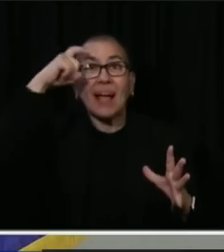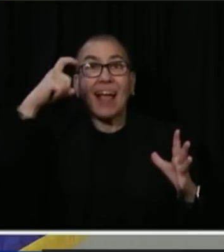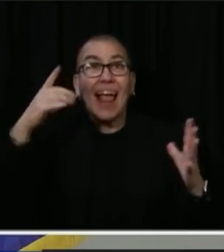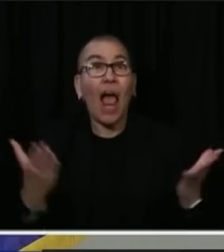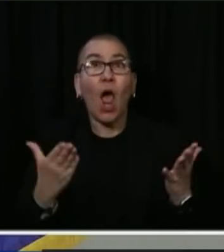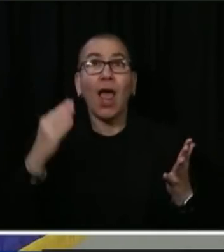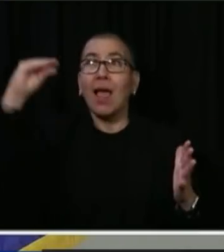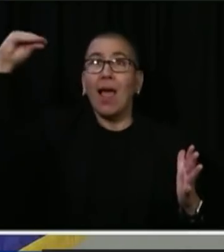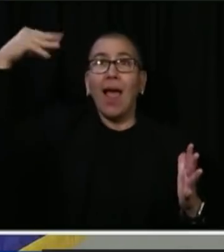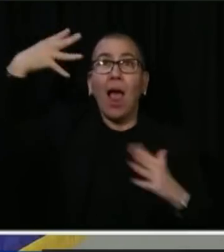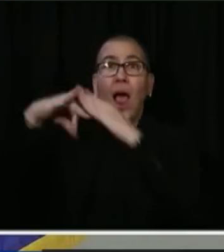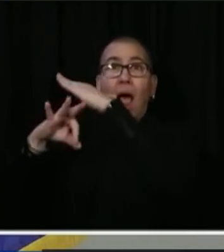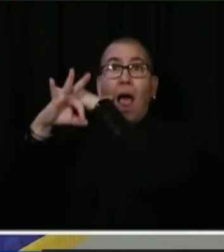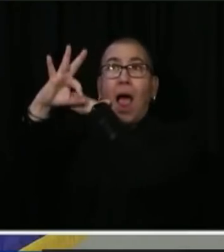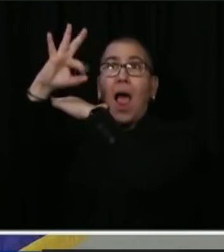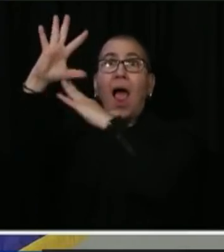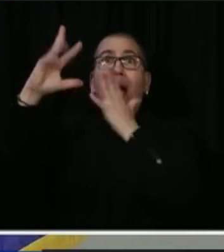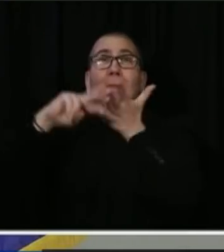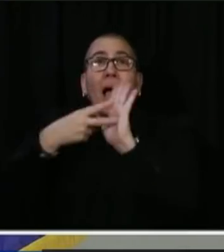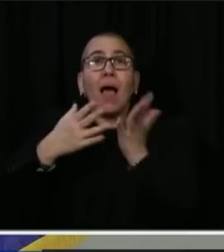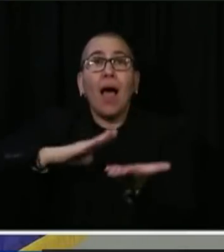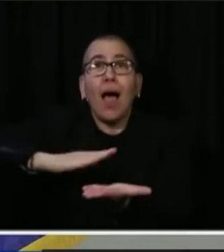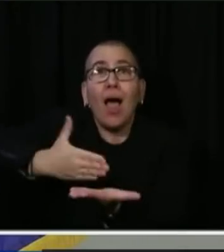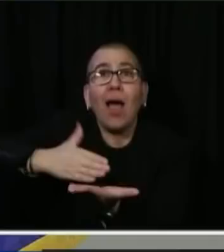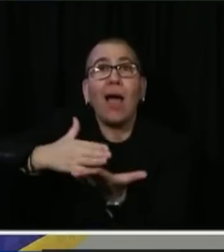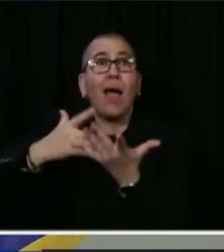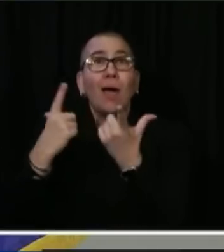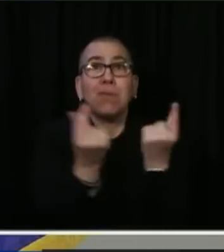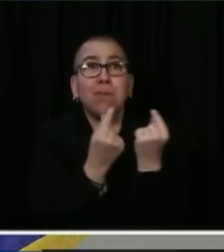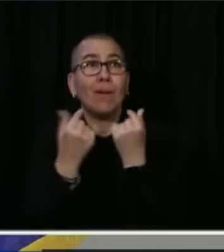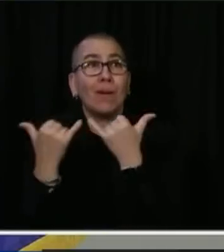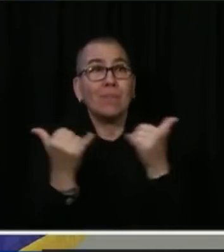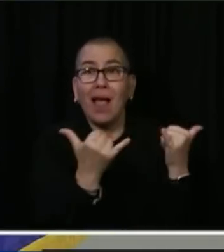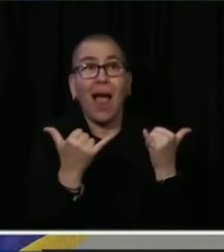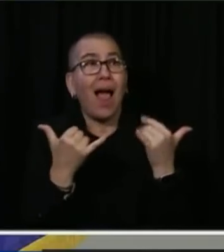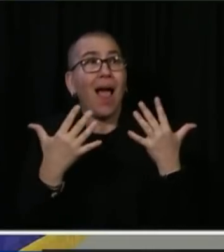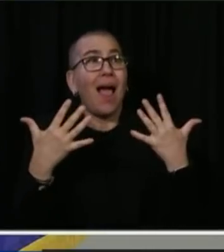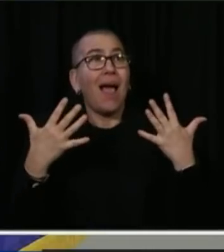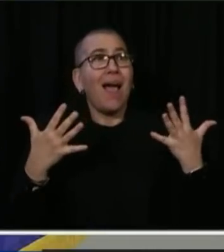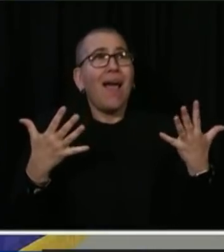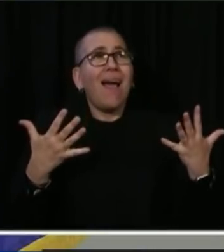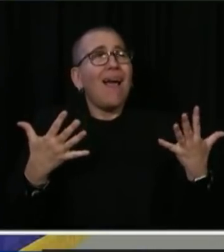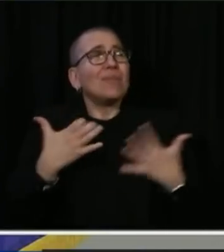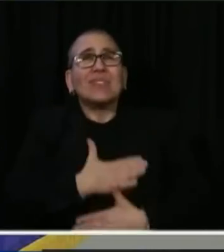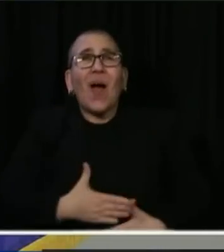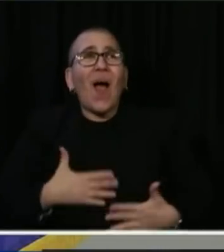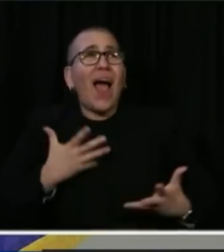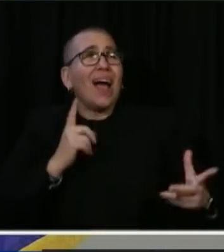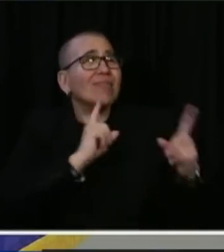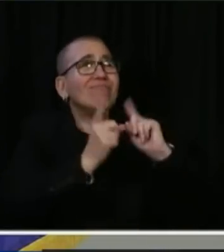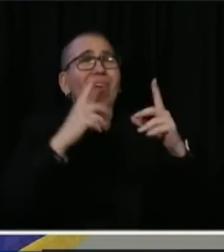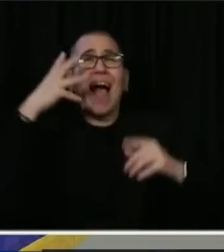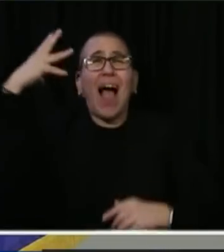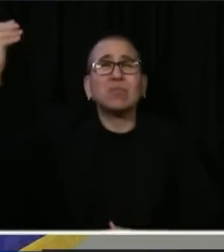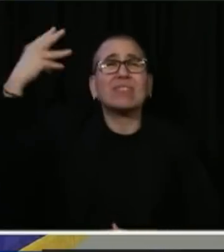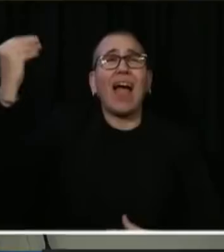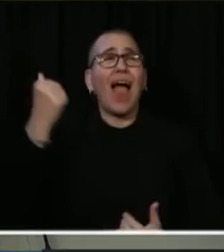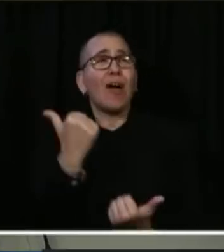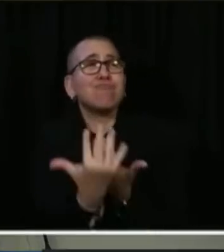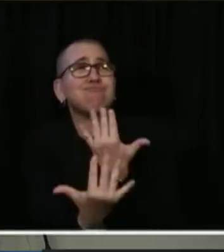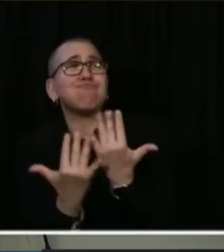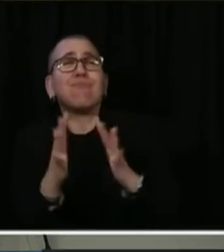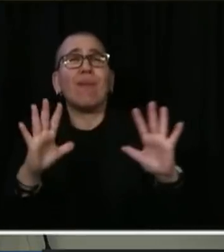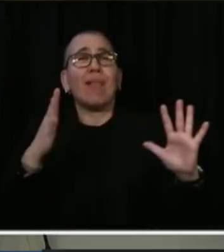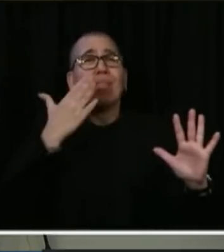HAVE A SUMMER WITH THE SIMPLE